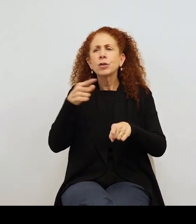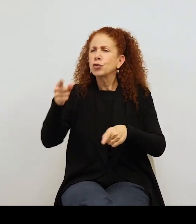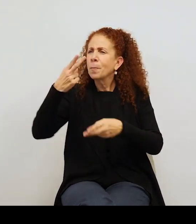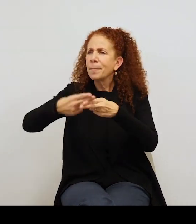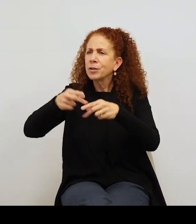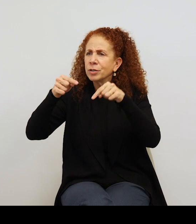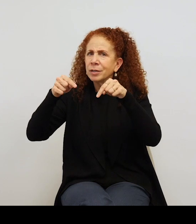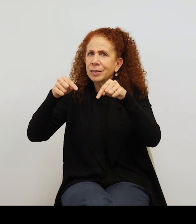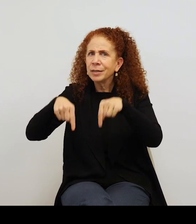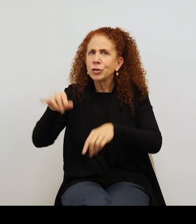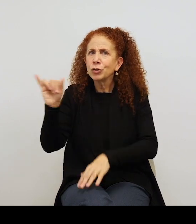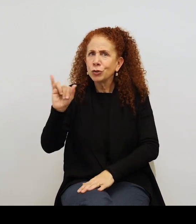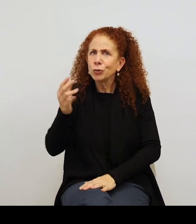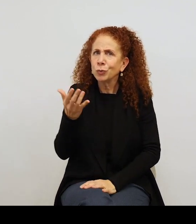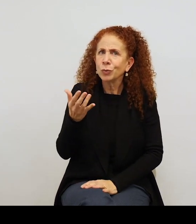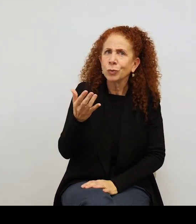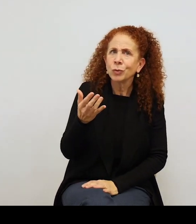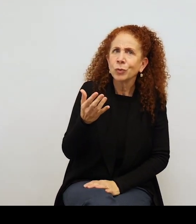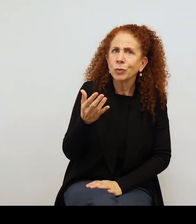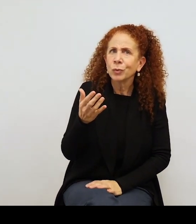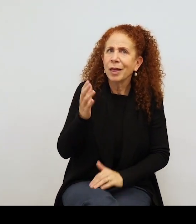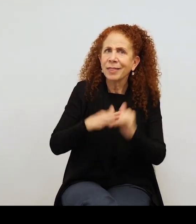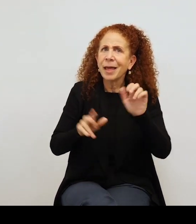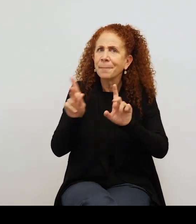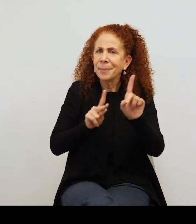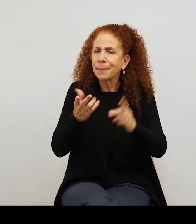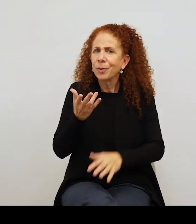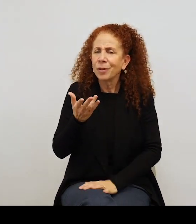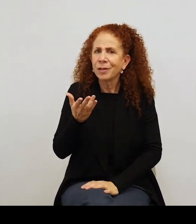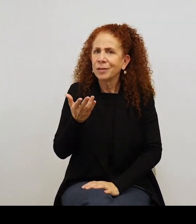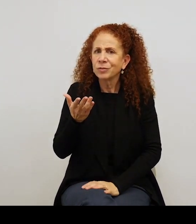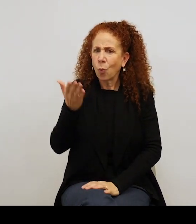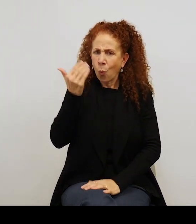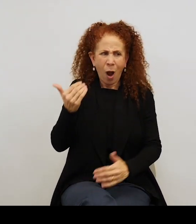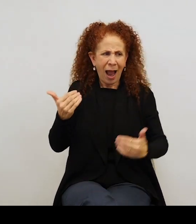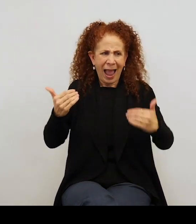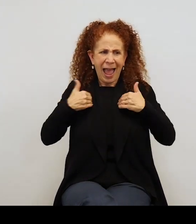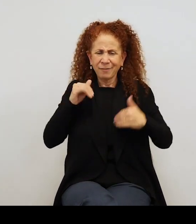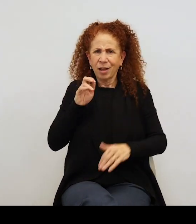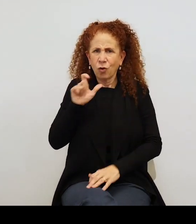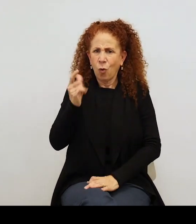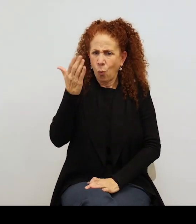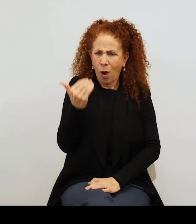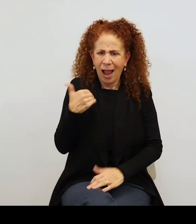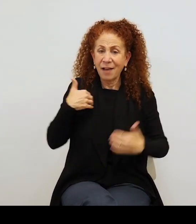cities are for people. So why even have animal representations?